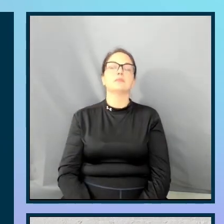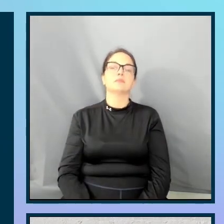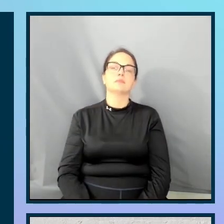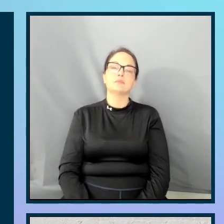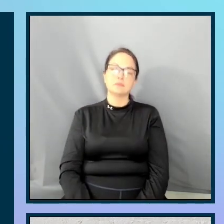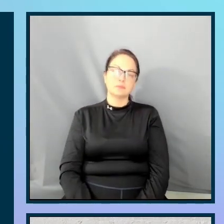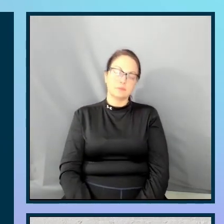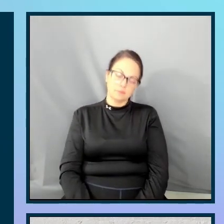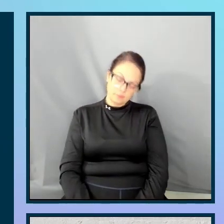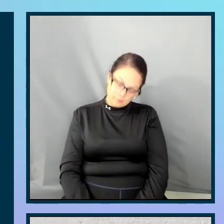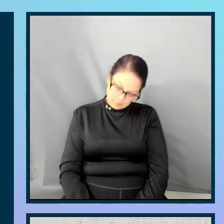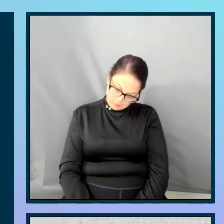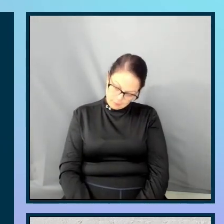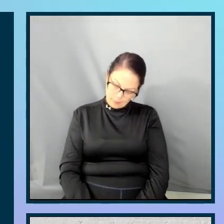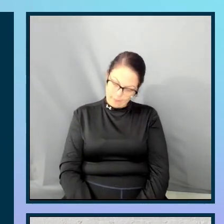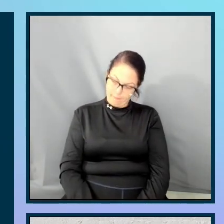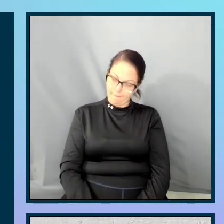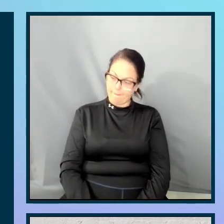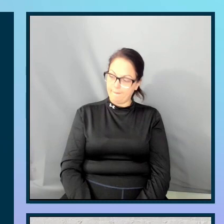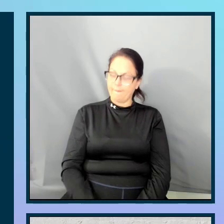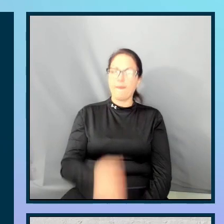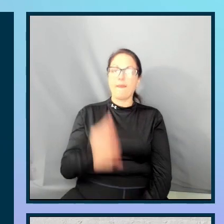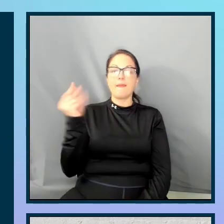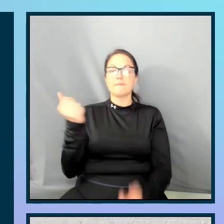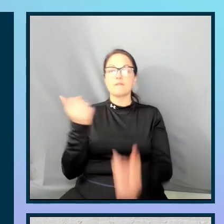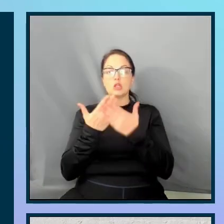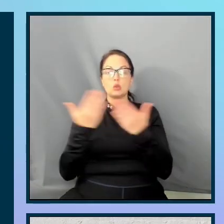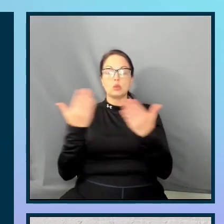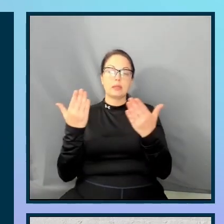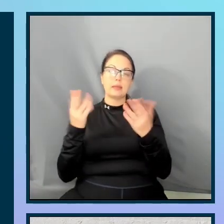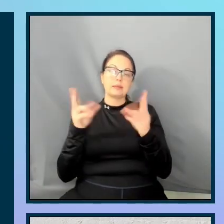A few things that come to mind for me in no particular order